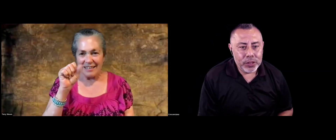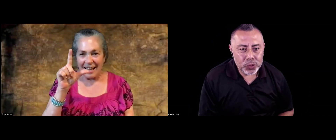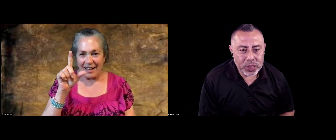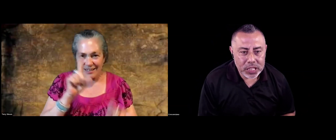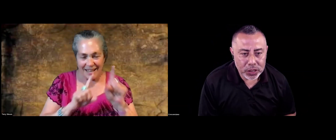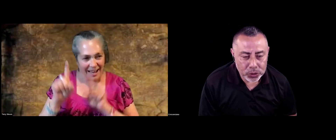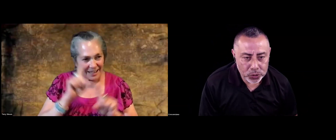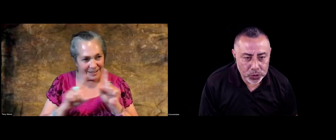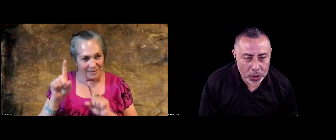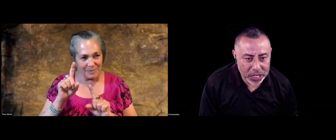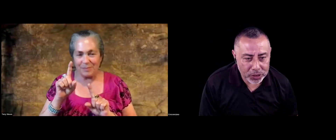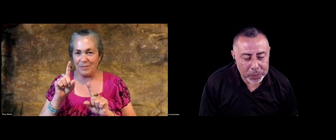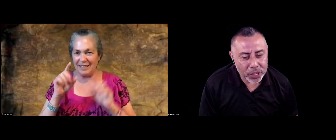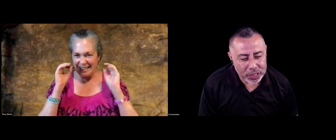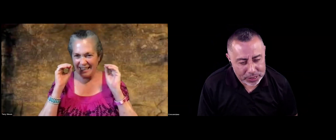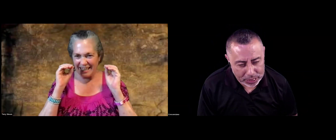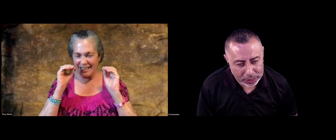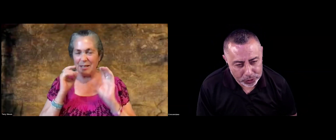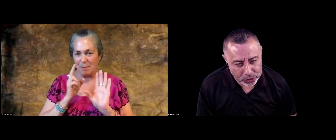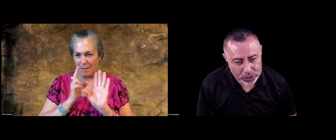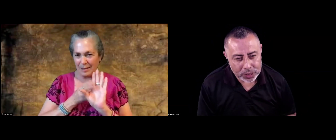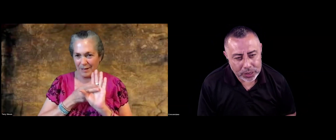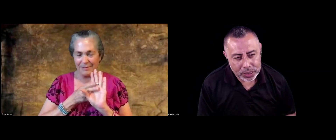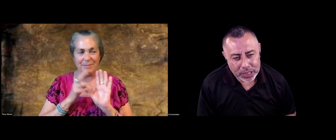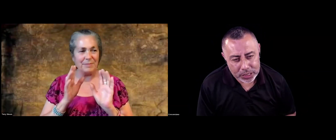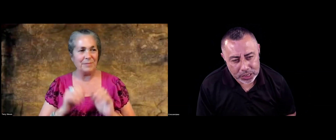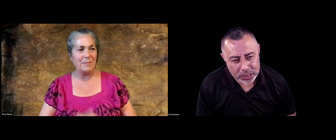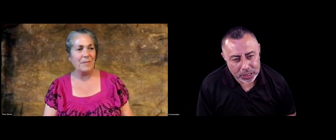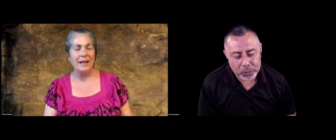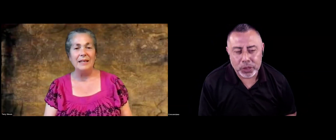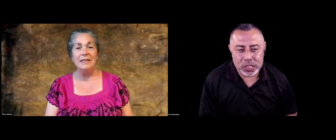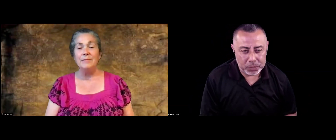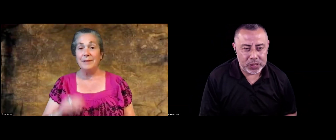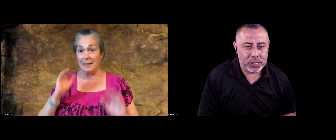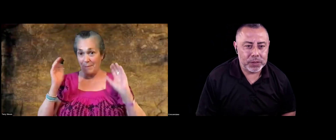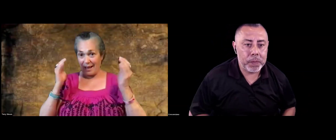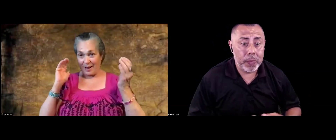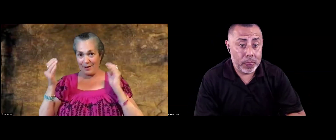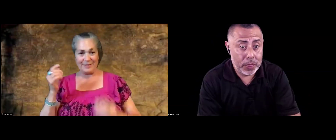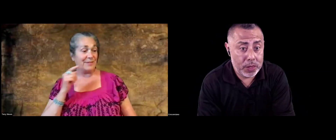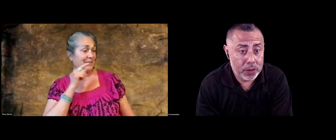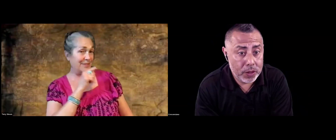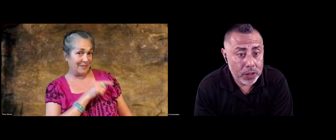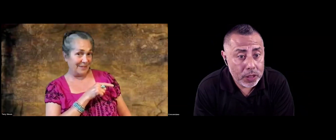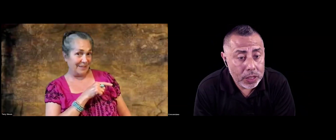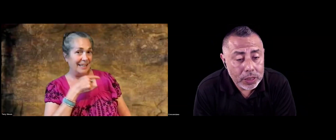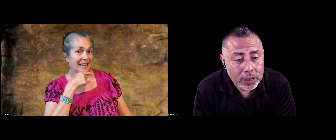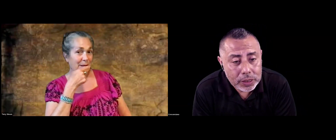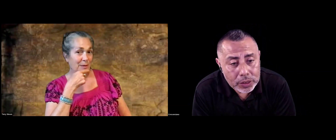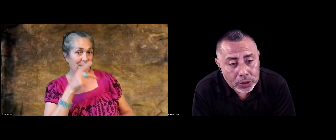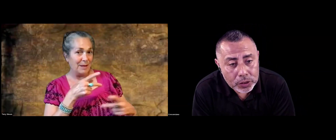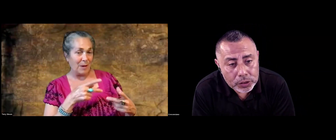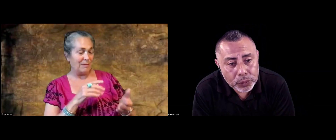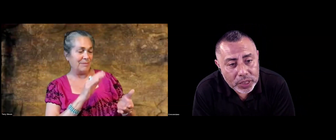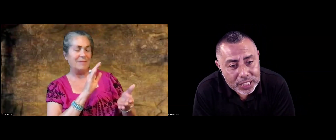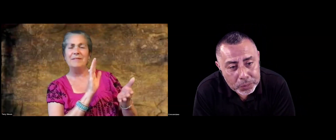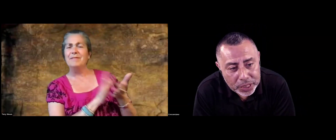I also want to tell you about American Sign Language and teaching and participants.